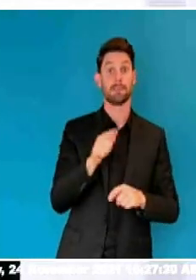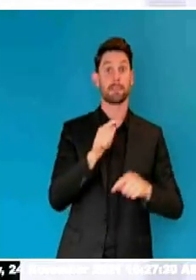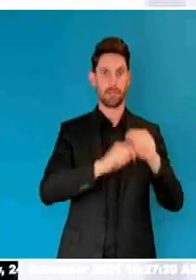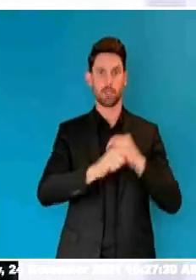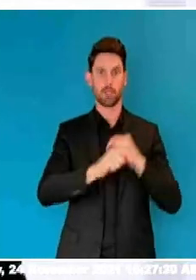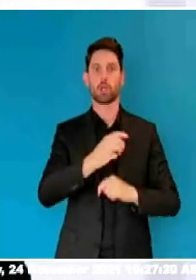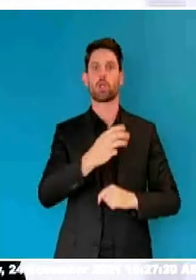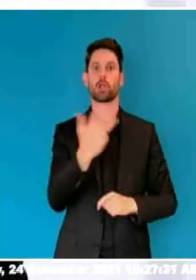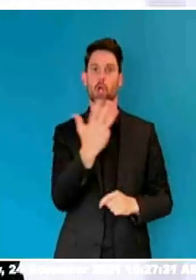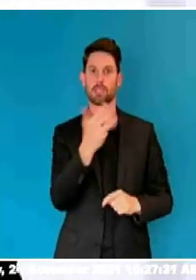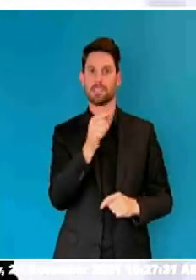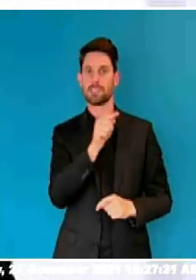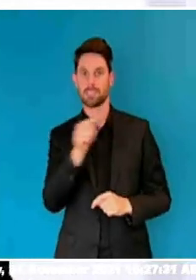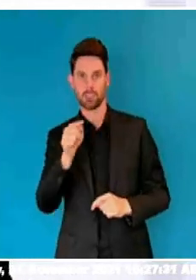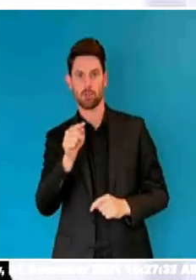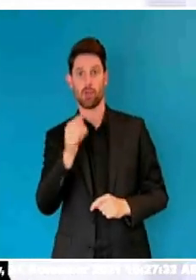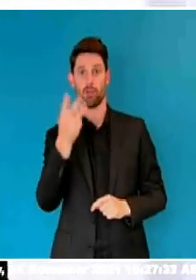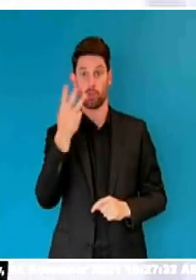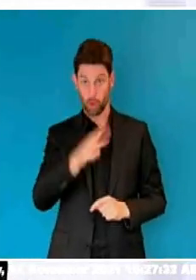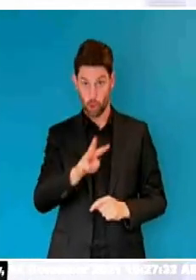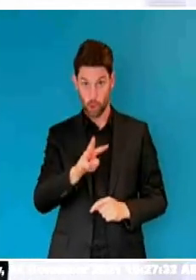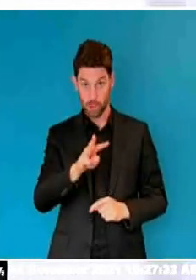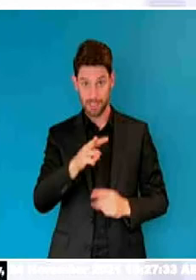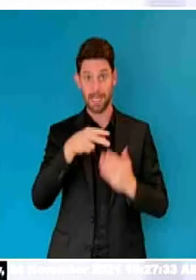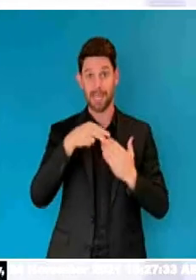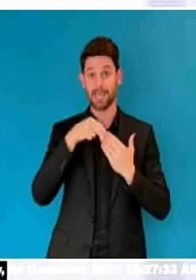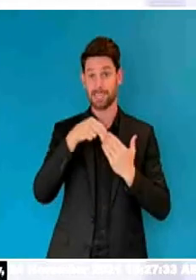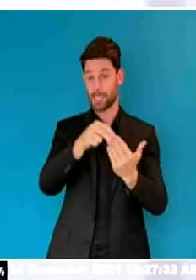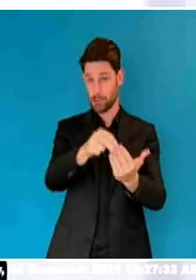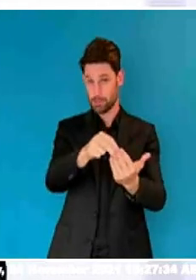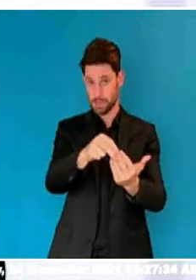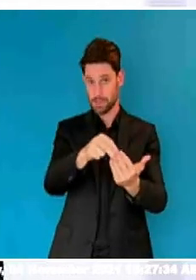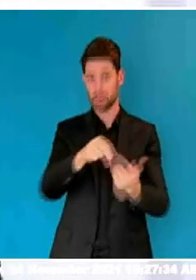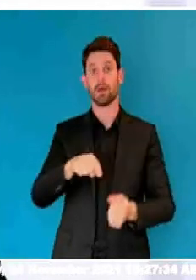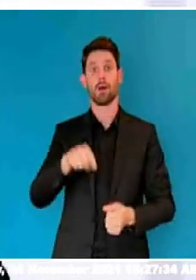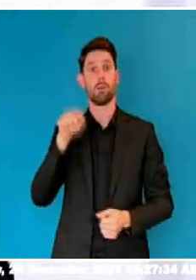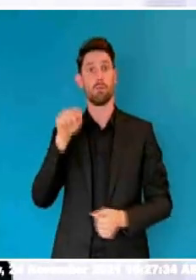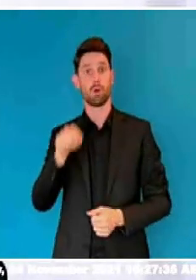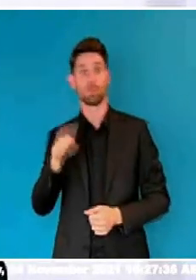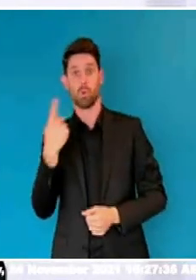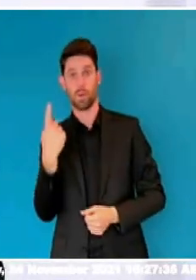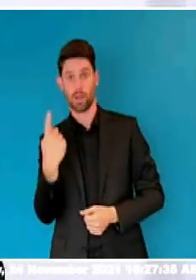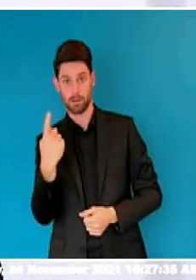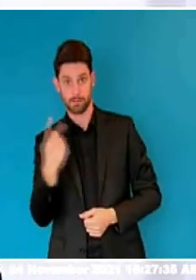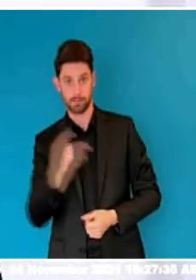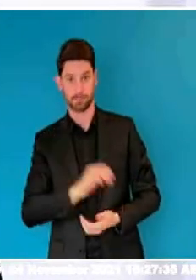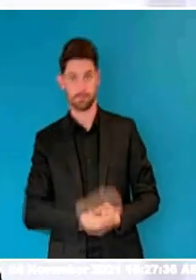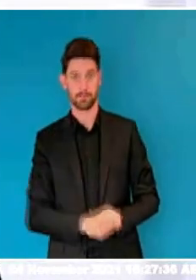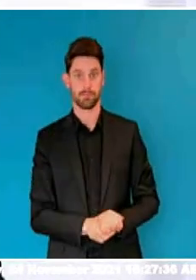19 30 with annexure 19 30.1. Yes, thank you.